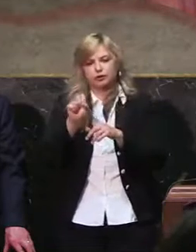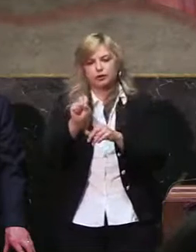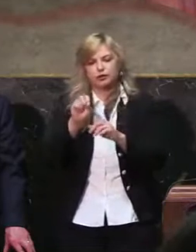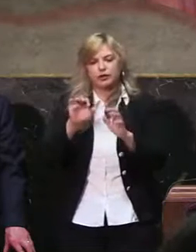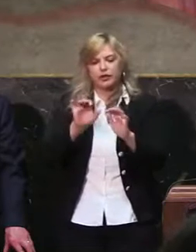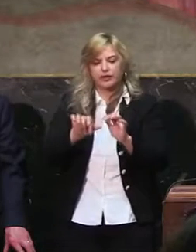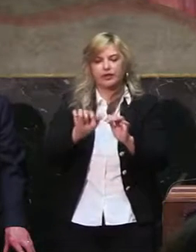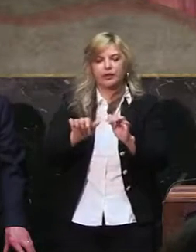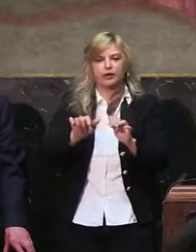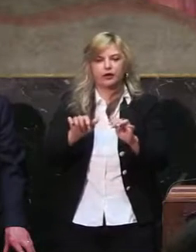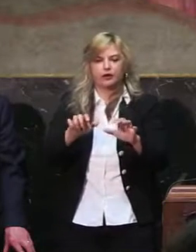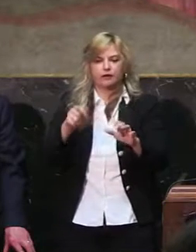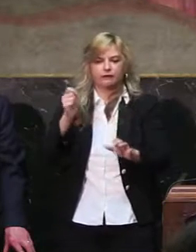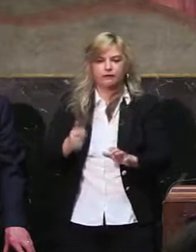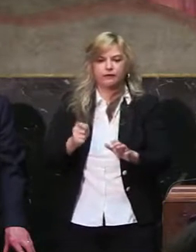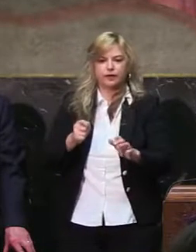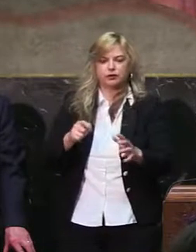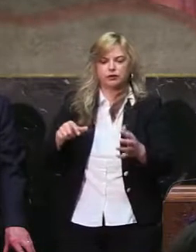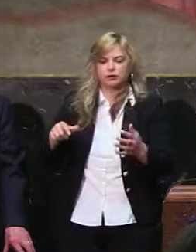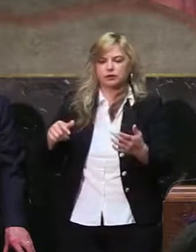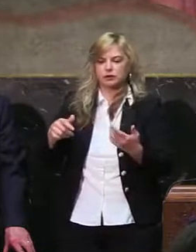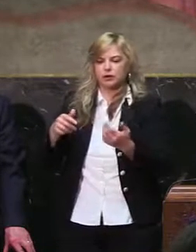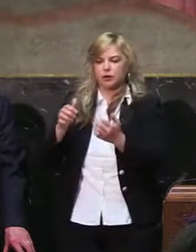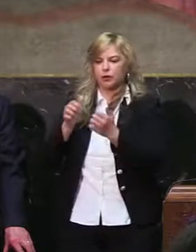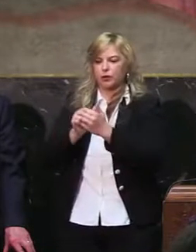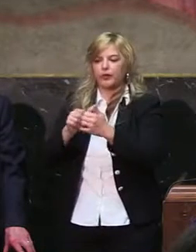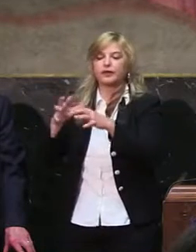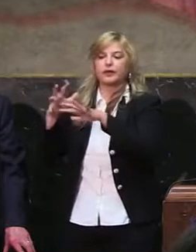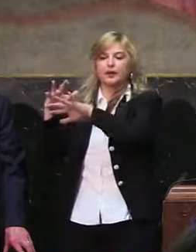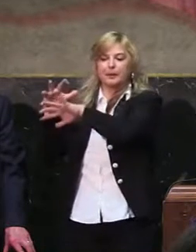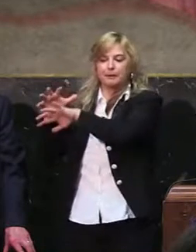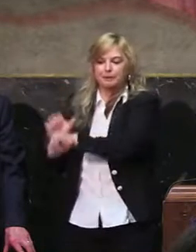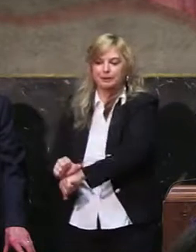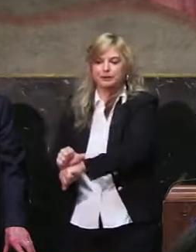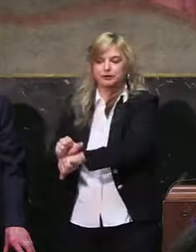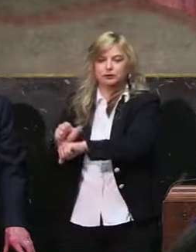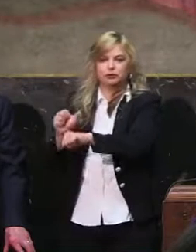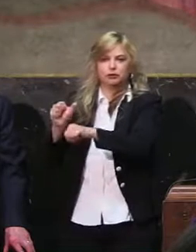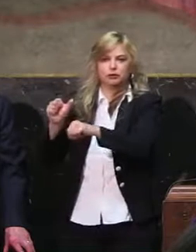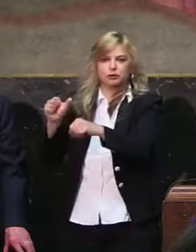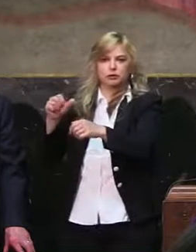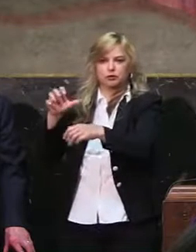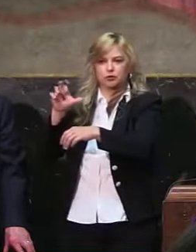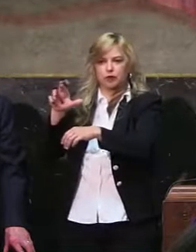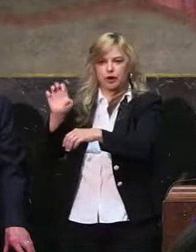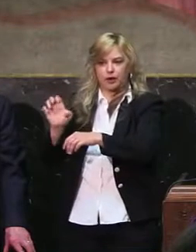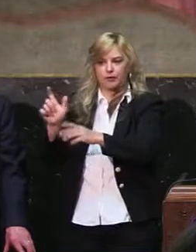individual offender law, are huge contributors to the success of the